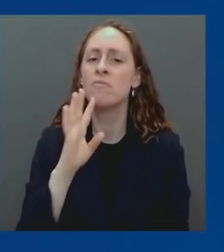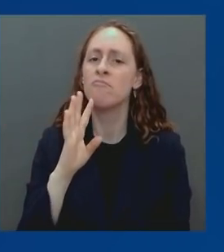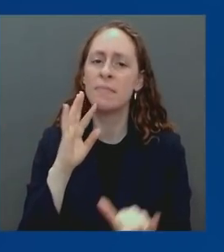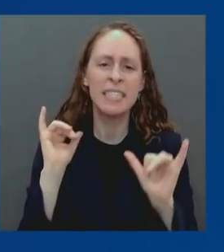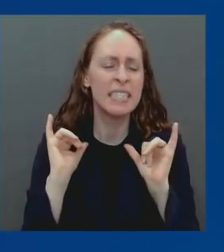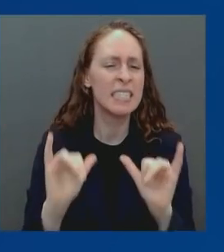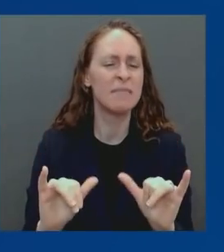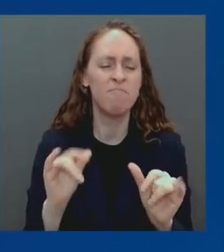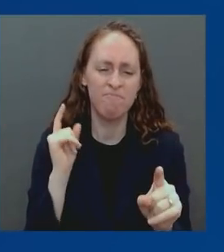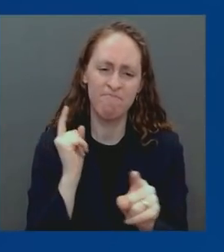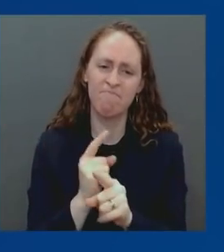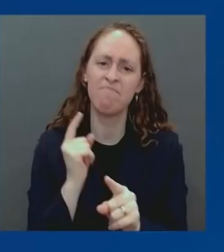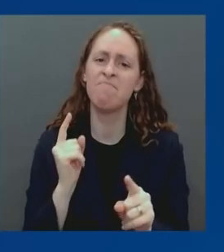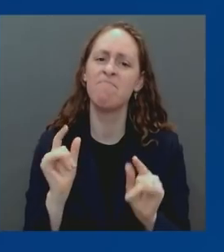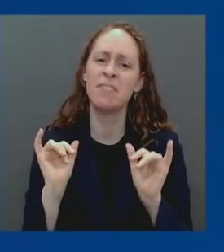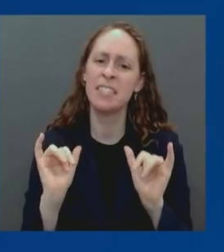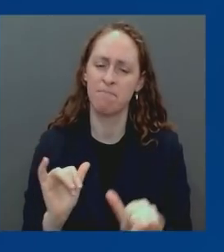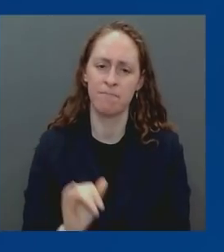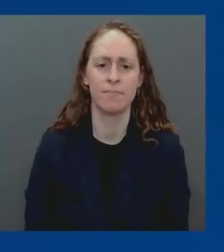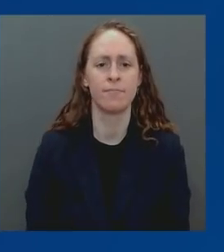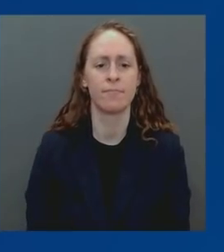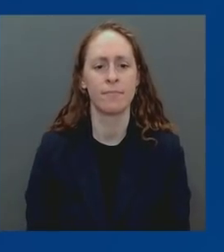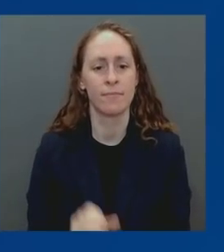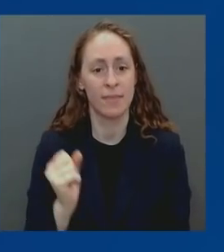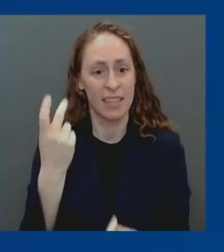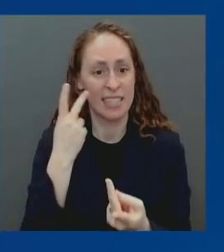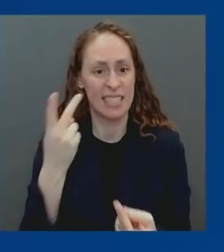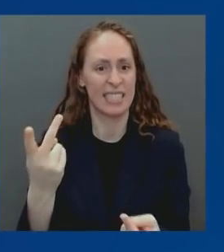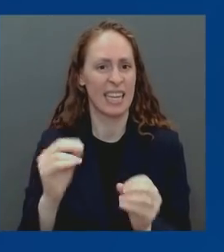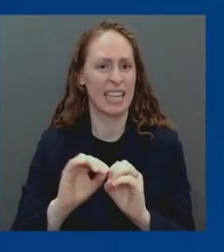that report cases and deaths linked to vaccination status.